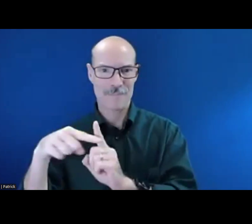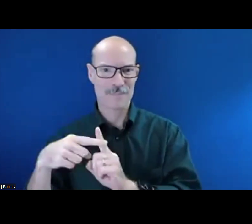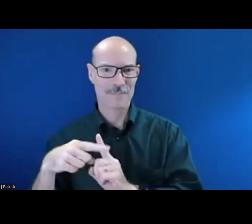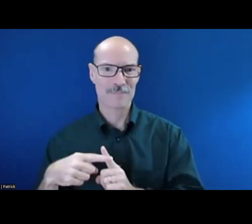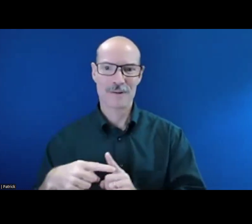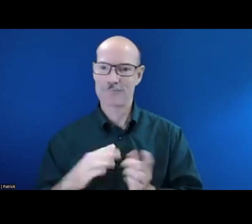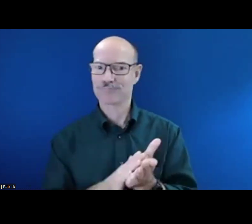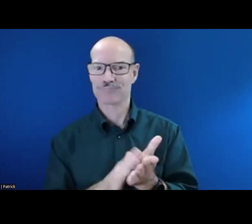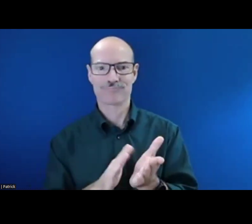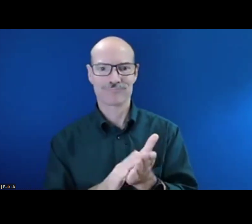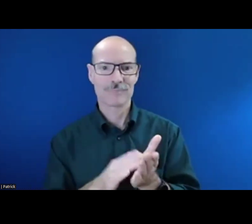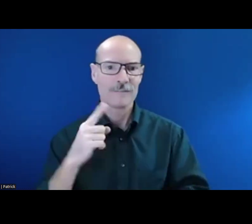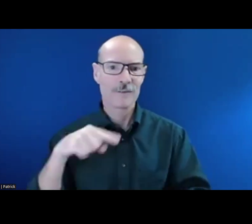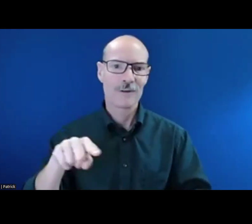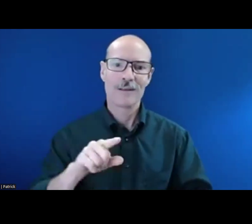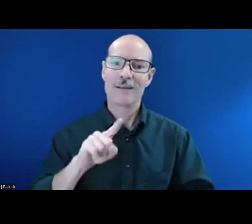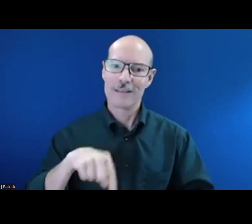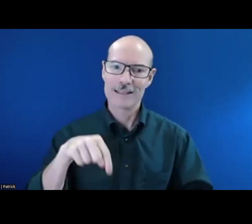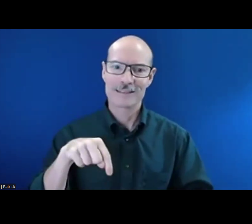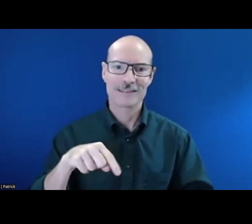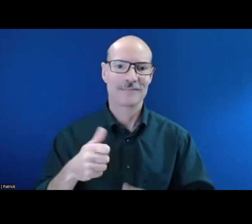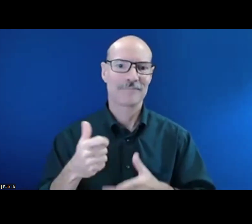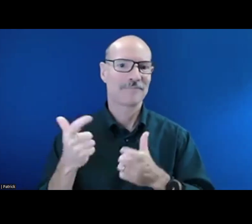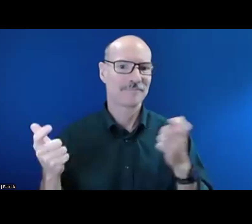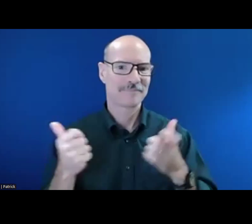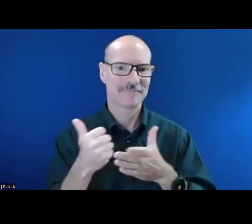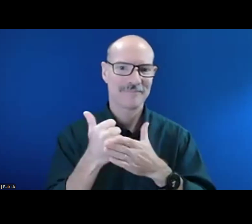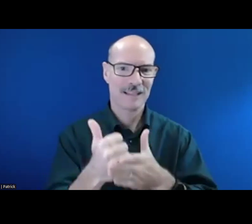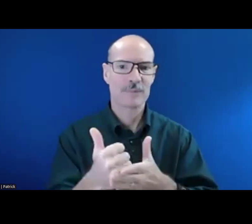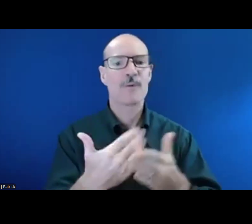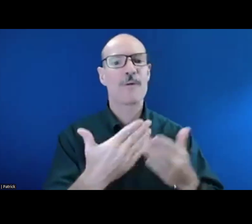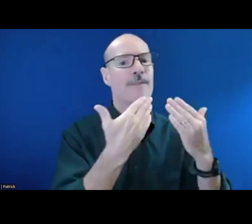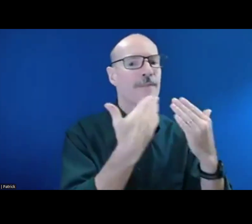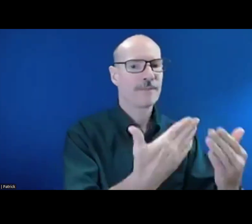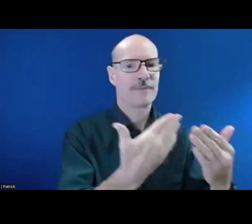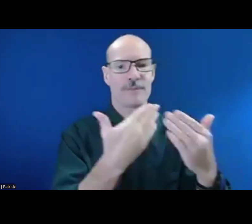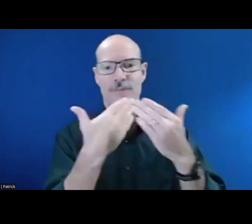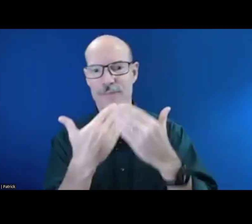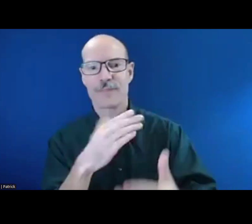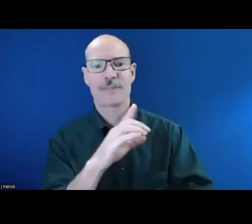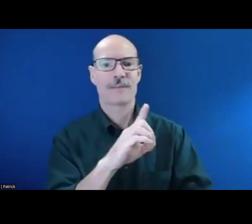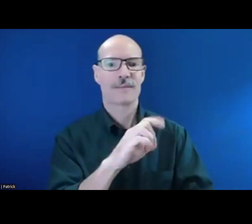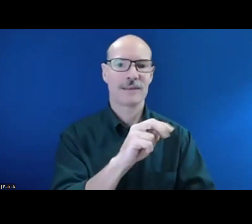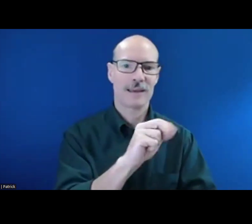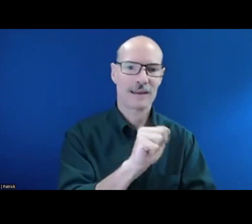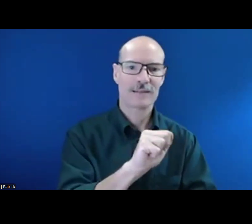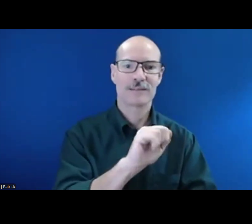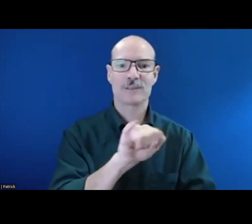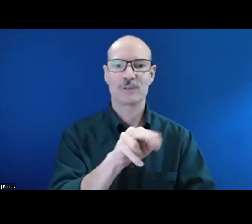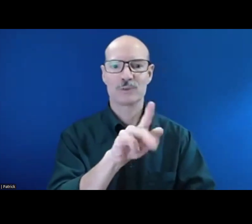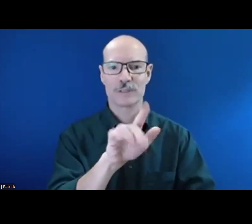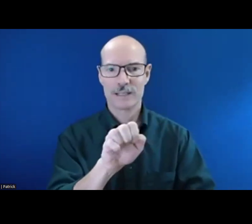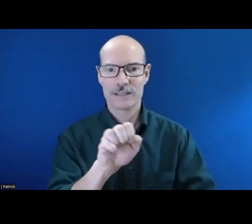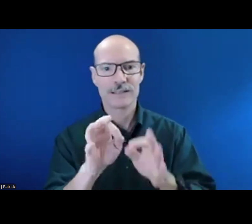So I just want to once again thank you so much to Deanna, to Julie, to our interpreters today, to our CART Provider.